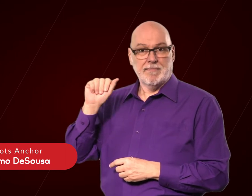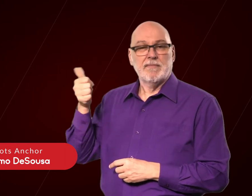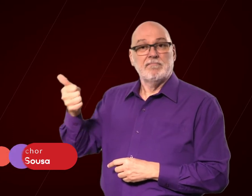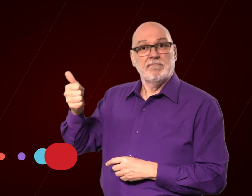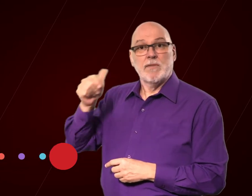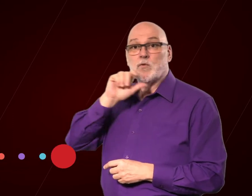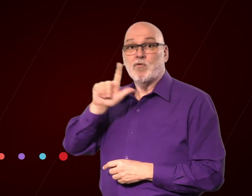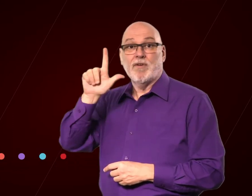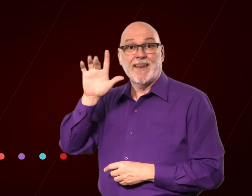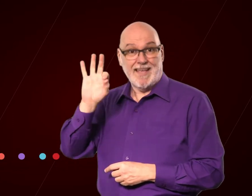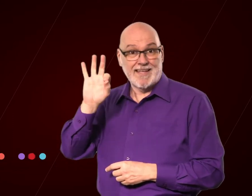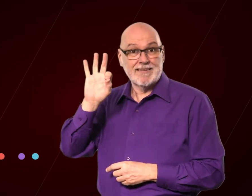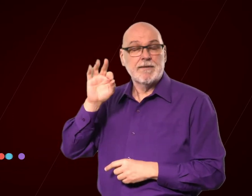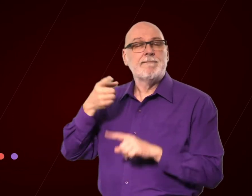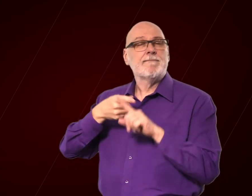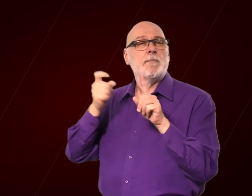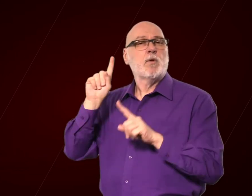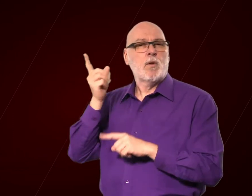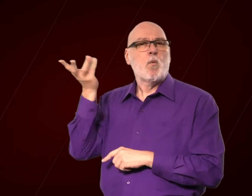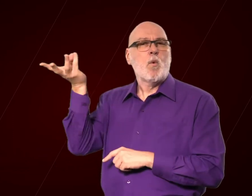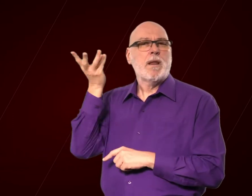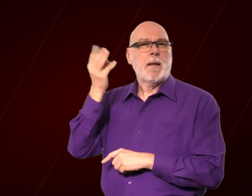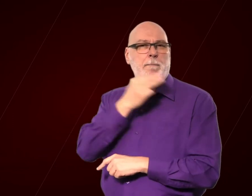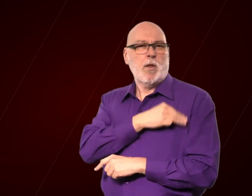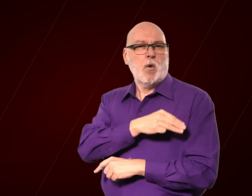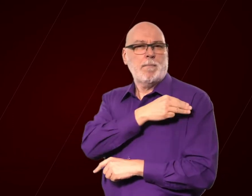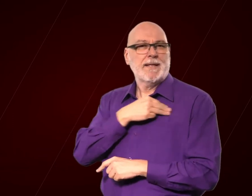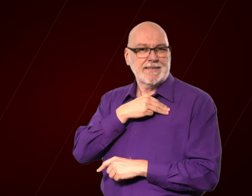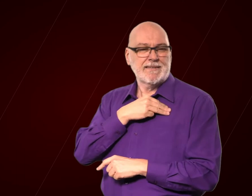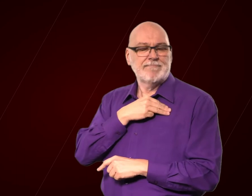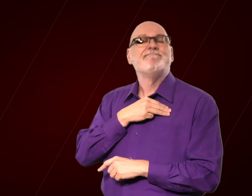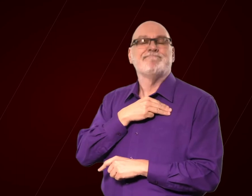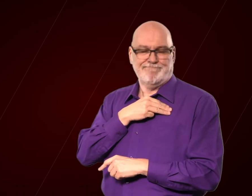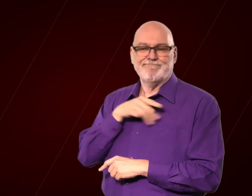a 29 year old Deaf man from Winnipeg, Manitoba